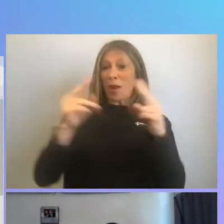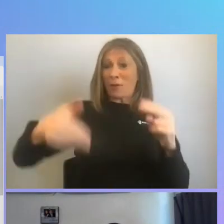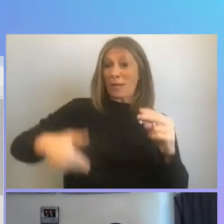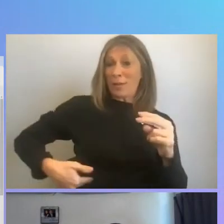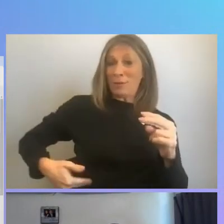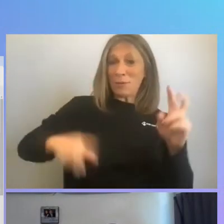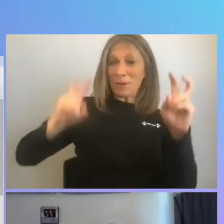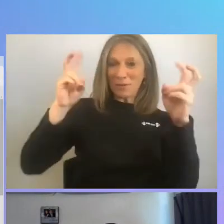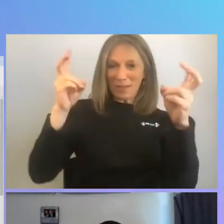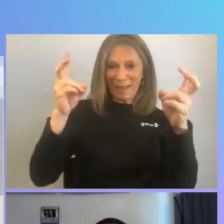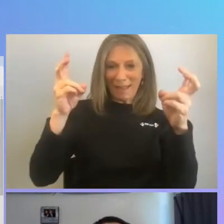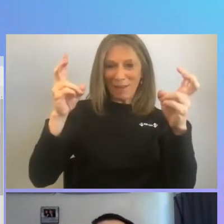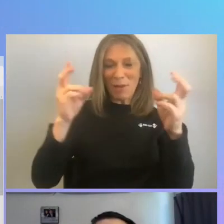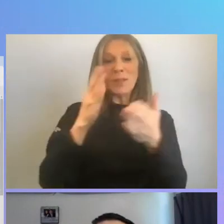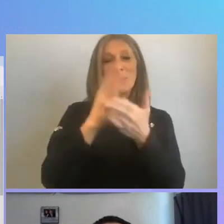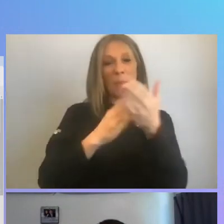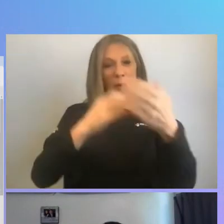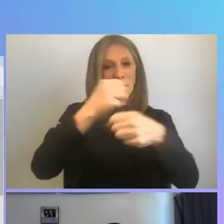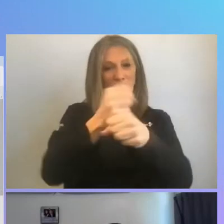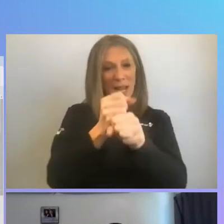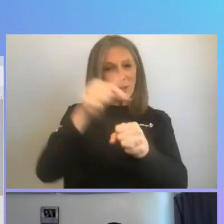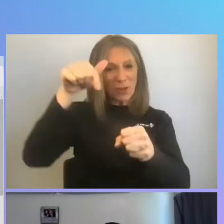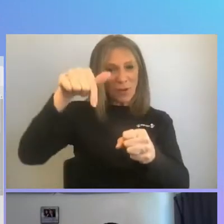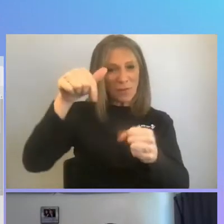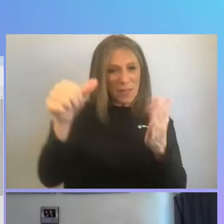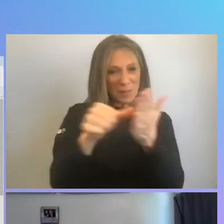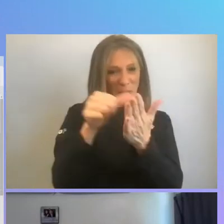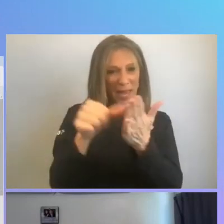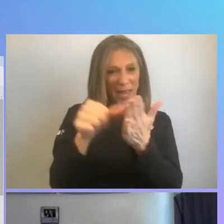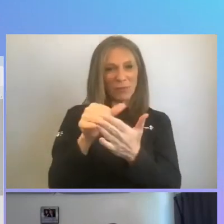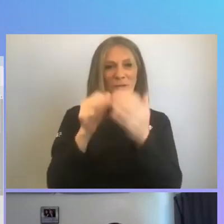part of creation of this bad page. So now the structure it